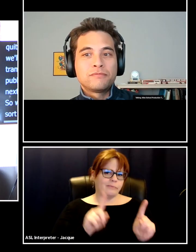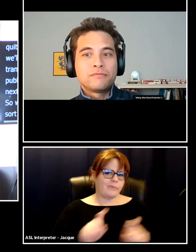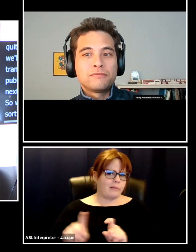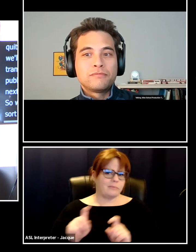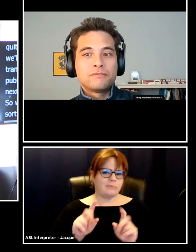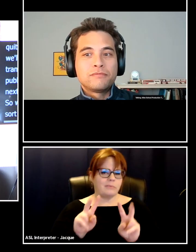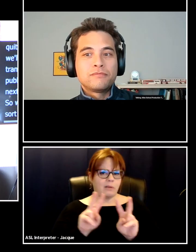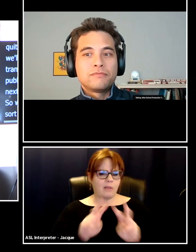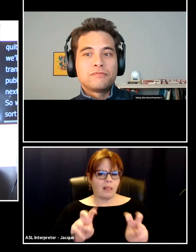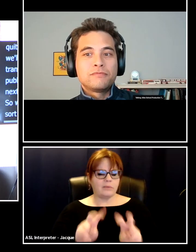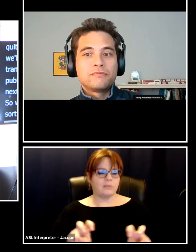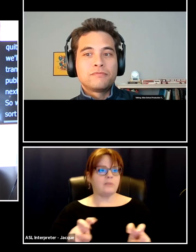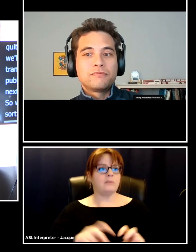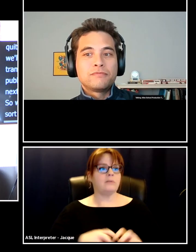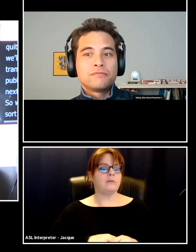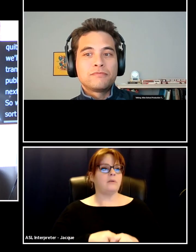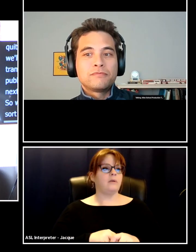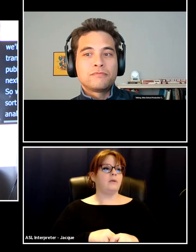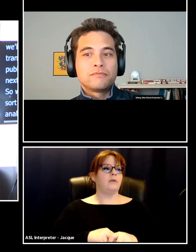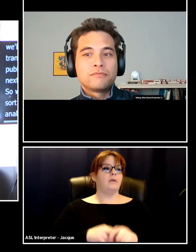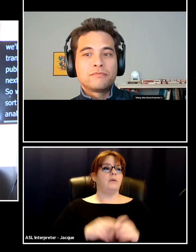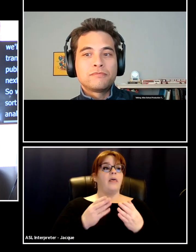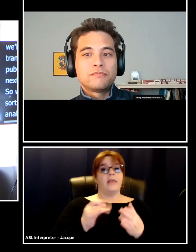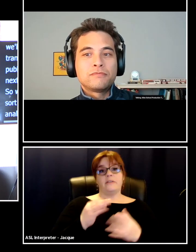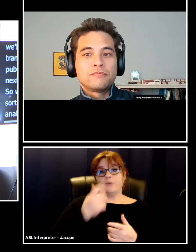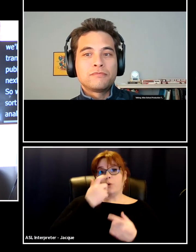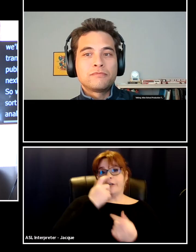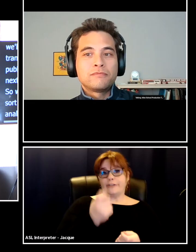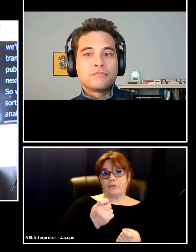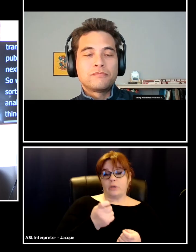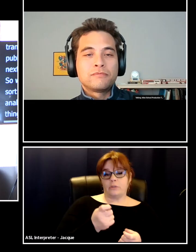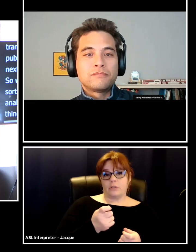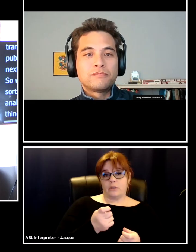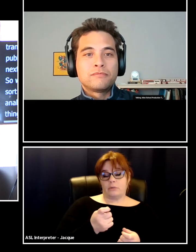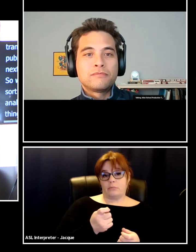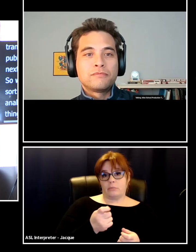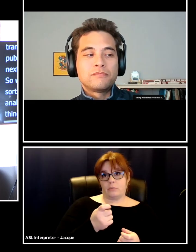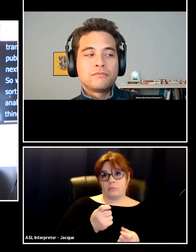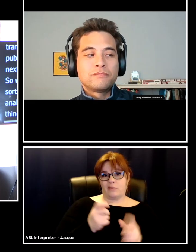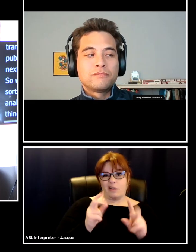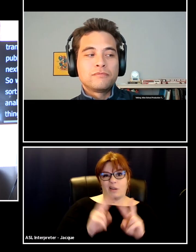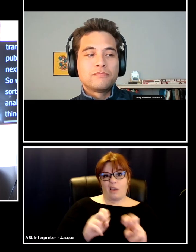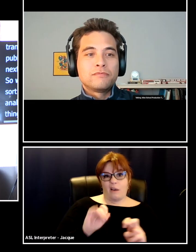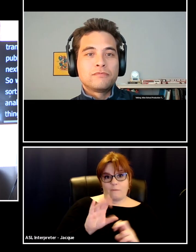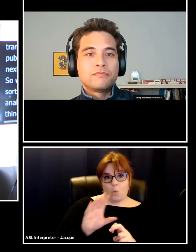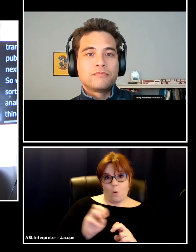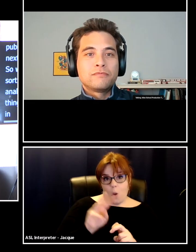you know things that um uh if you're interested in um analyses of your own jurisdiction, things that